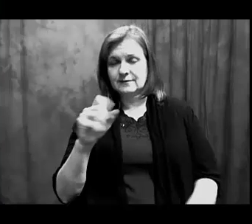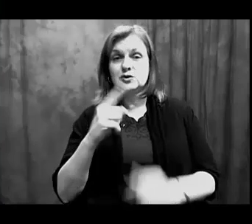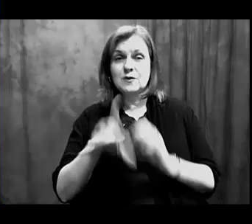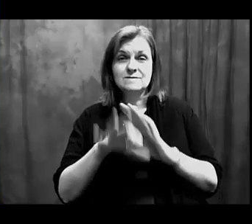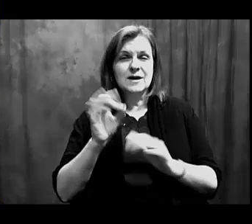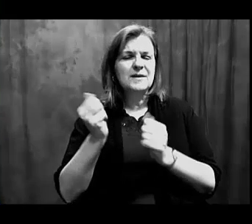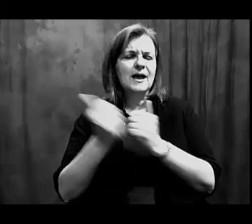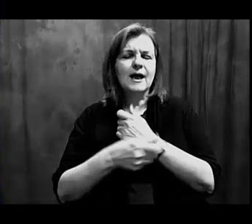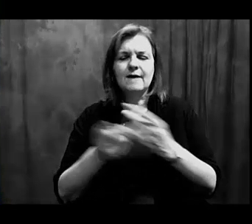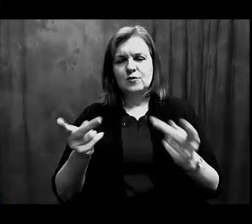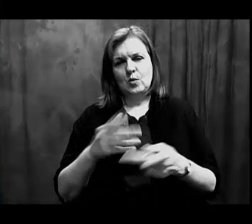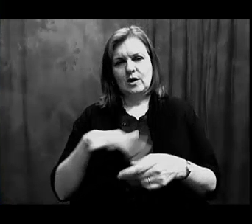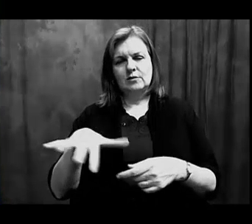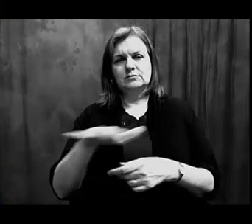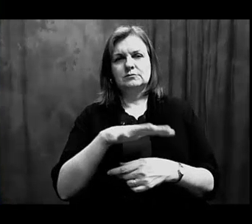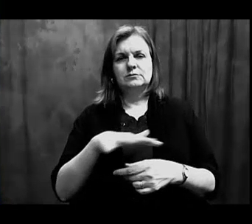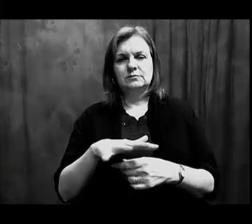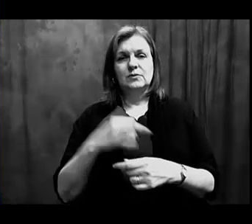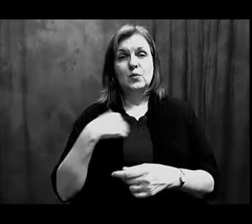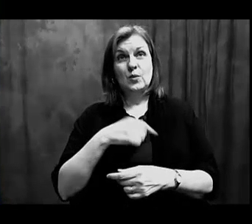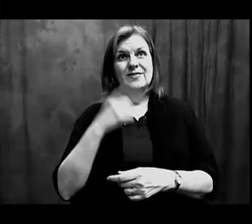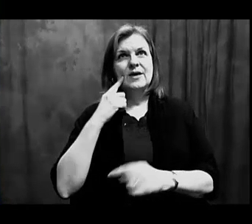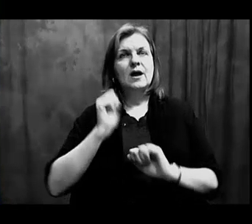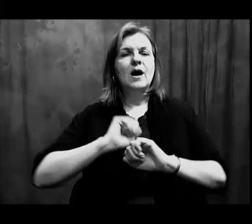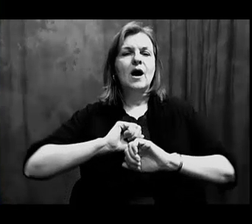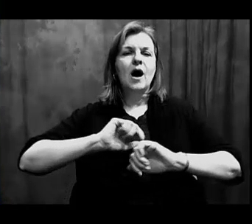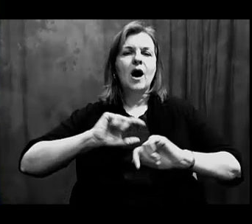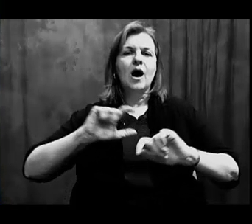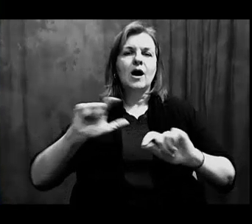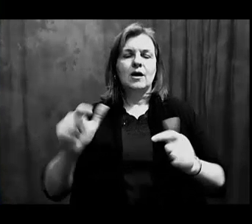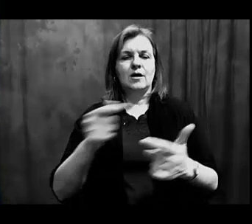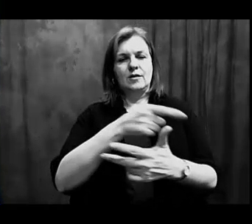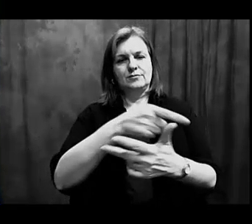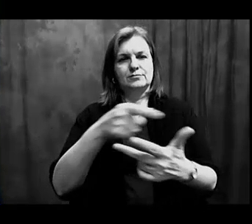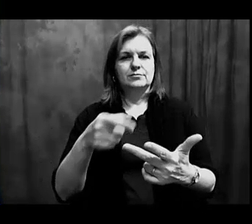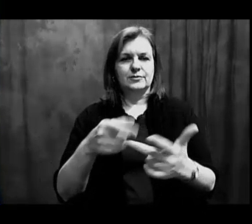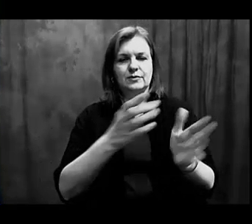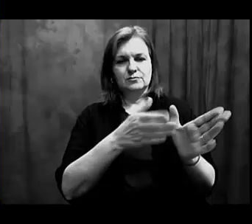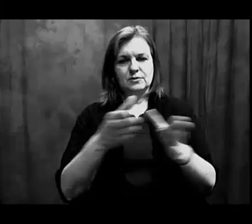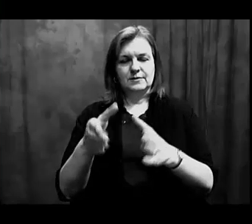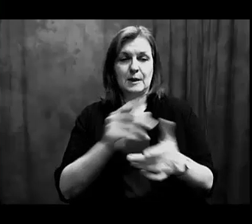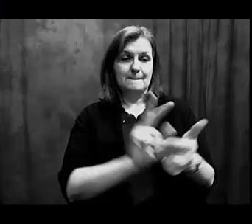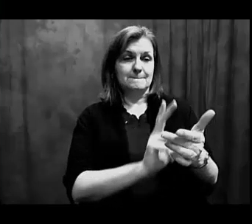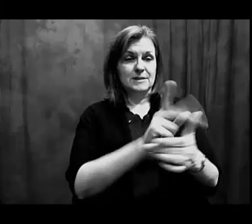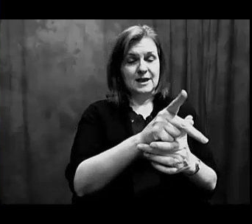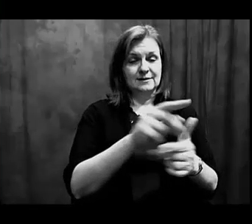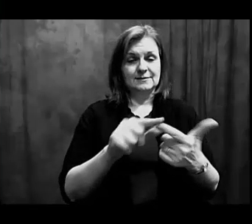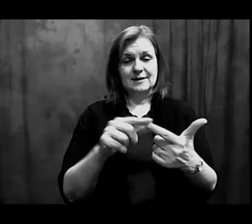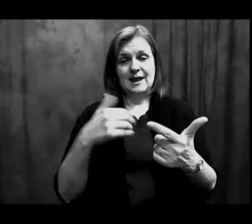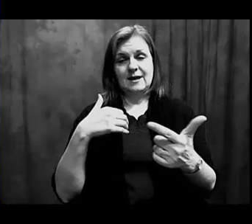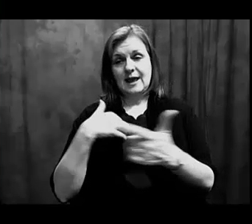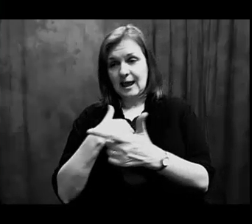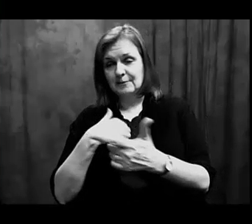we think that all the things that we're gonna talk about from now on plants animals and fungus